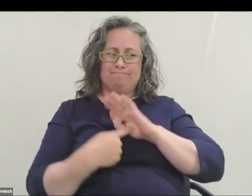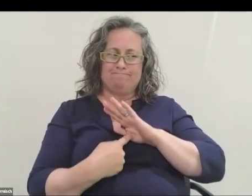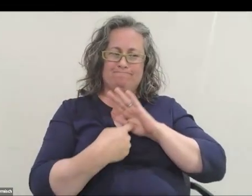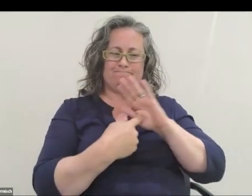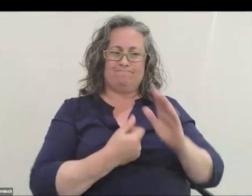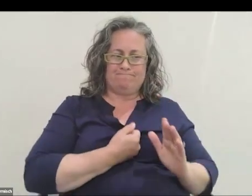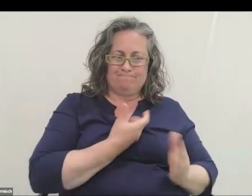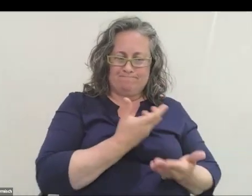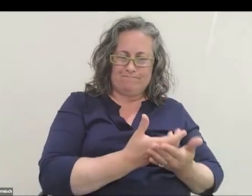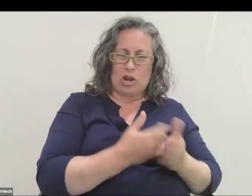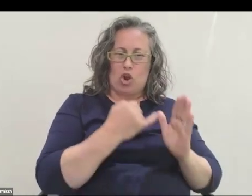artistically.